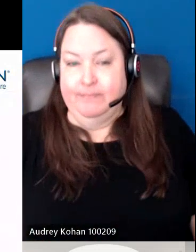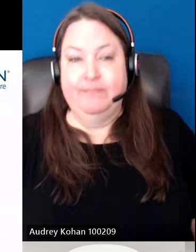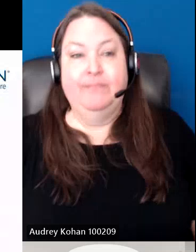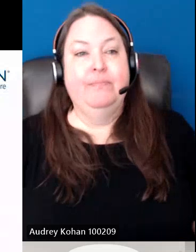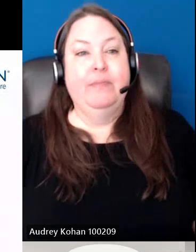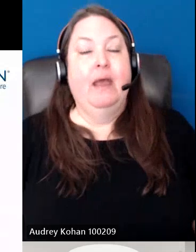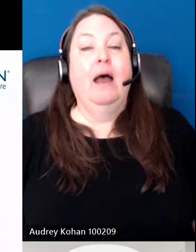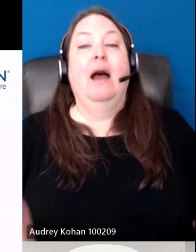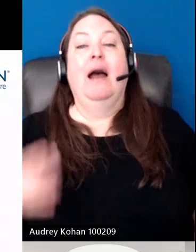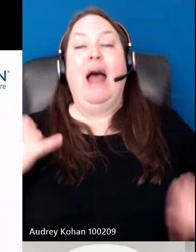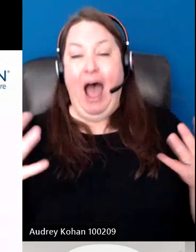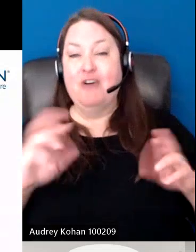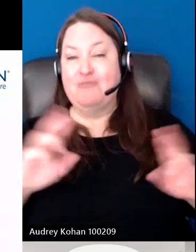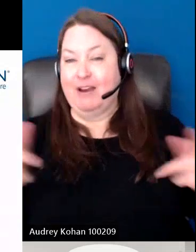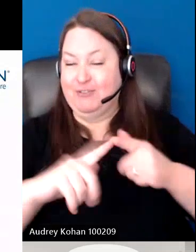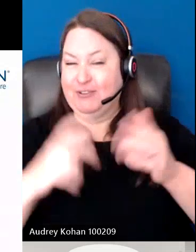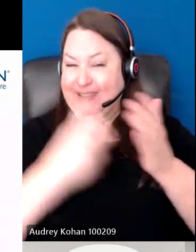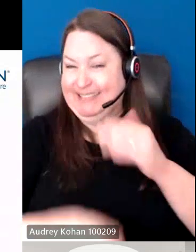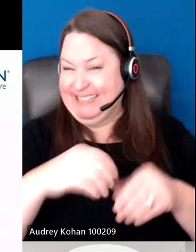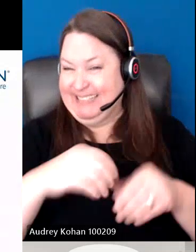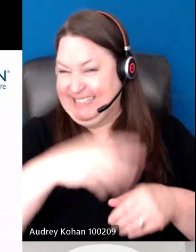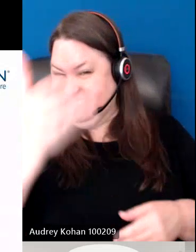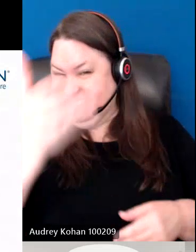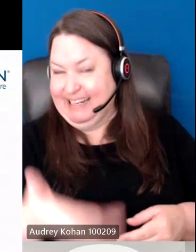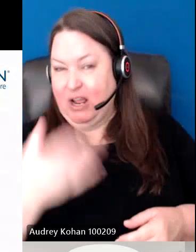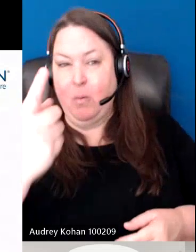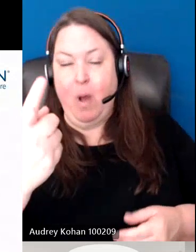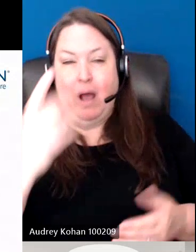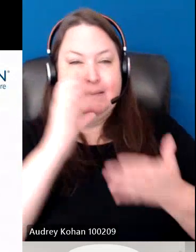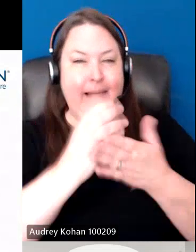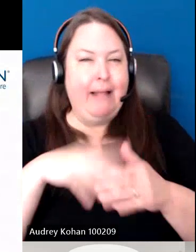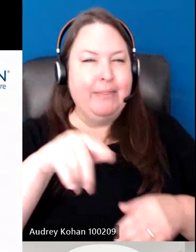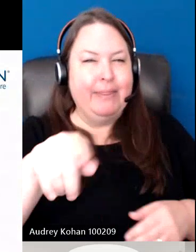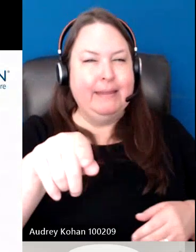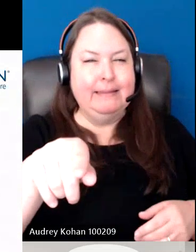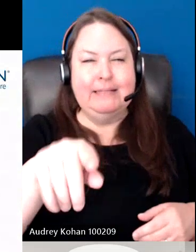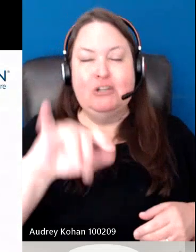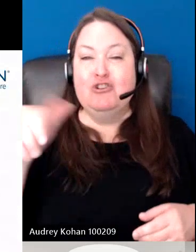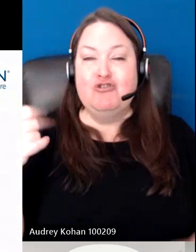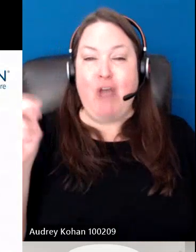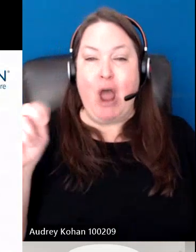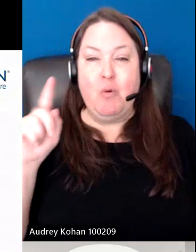diving into the content uh we'll spend one slide on this uh January 1 deadline that's coming up